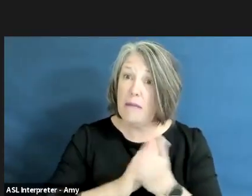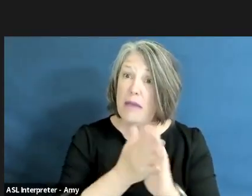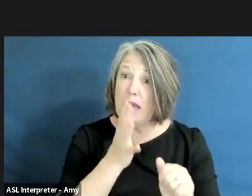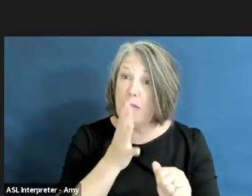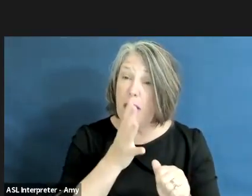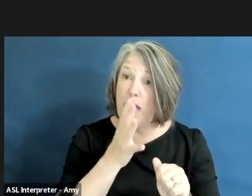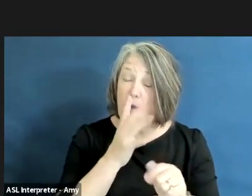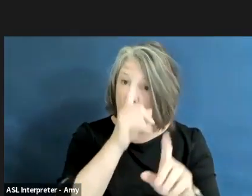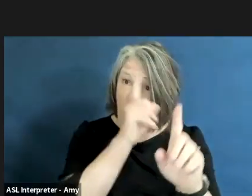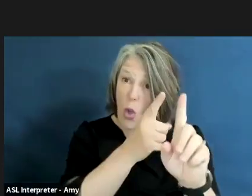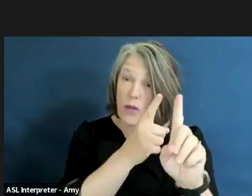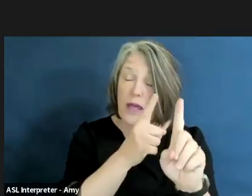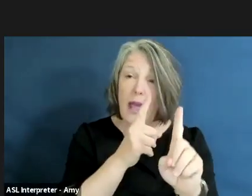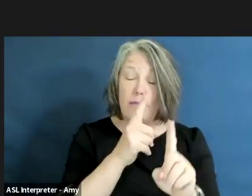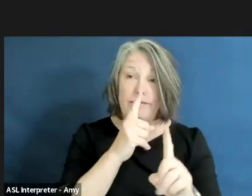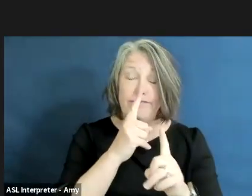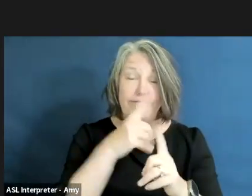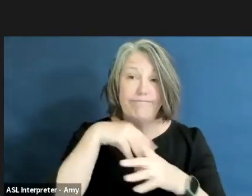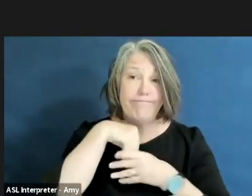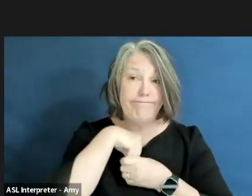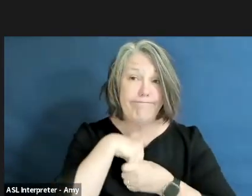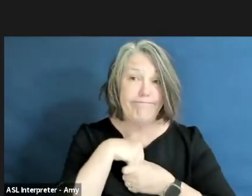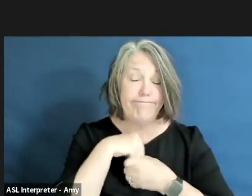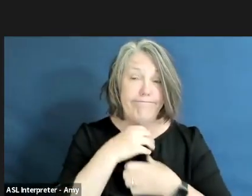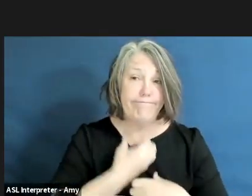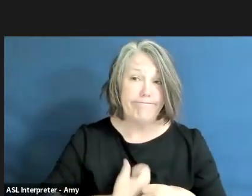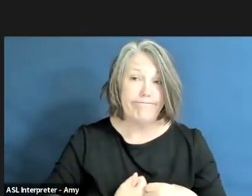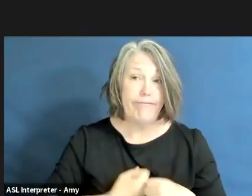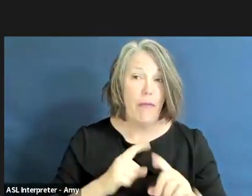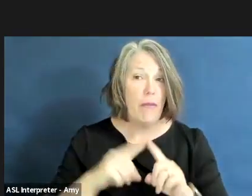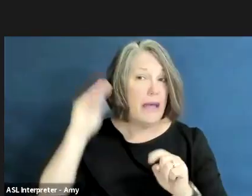But it remained in the back of my head that if I found